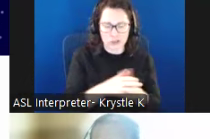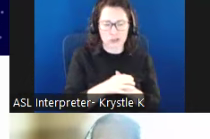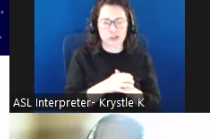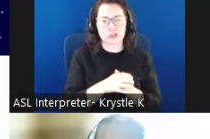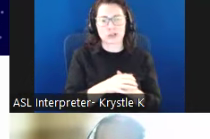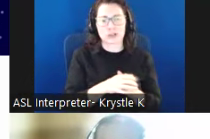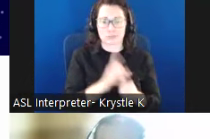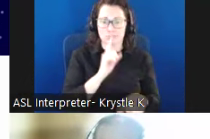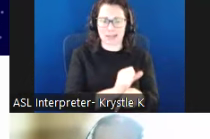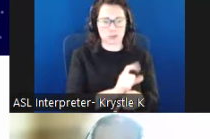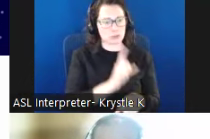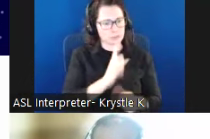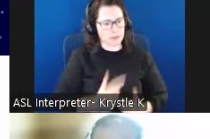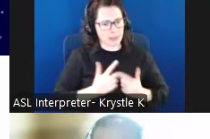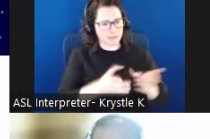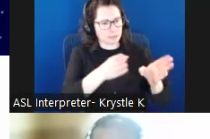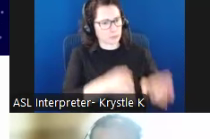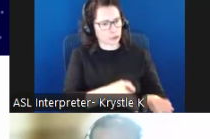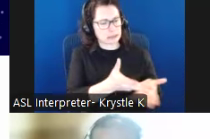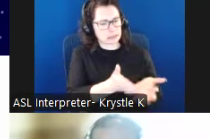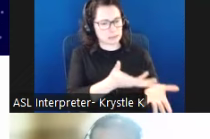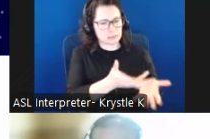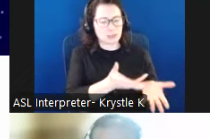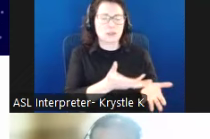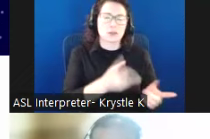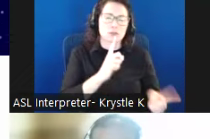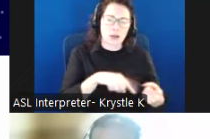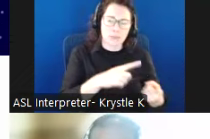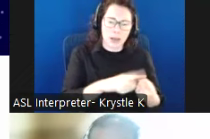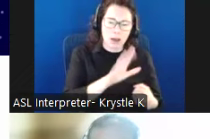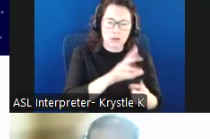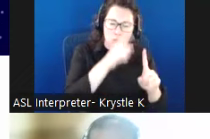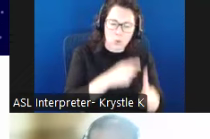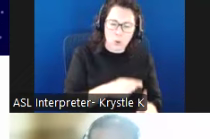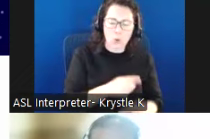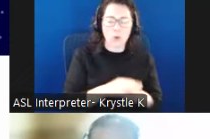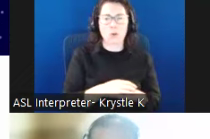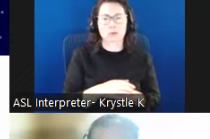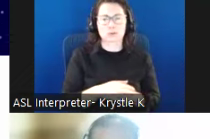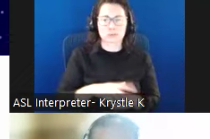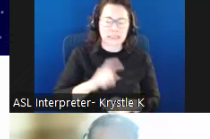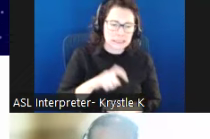person and talk about what their goals